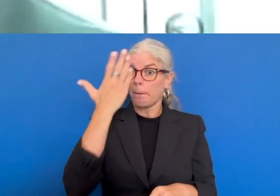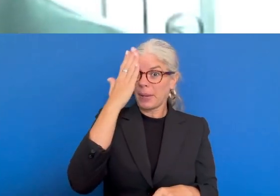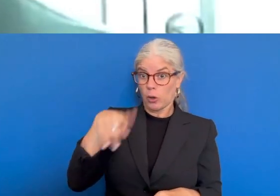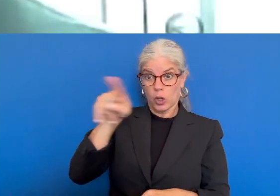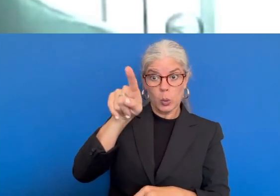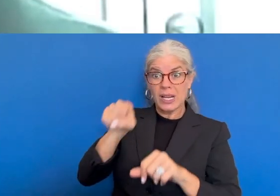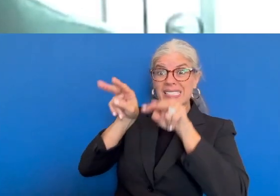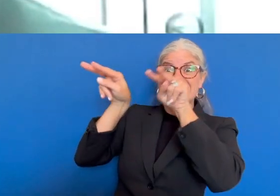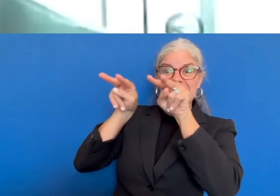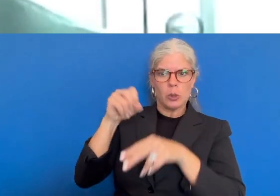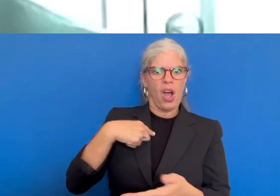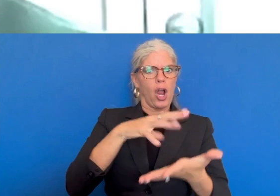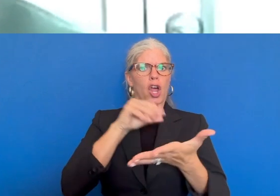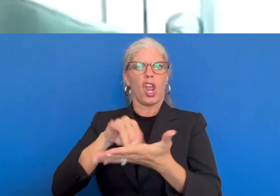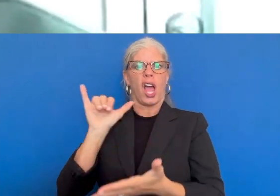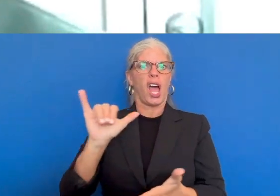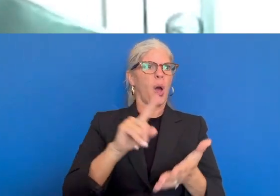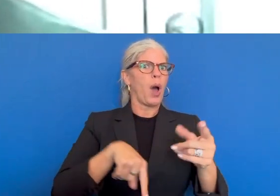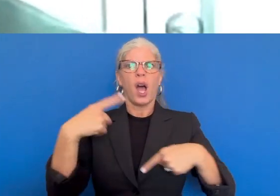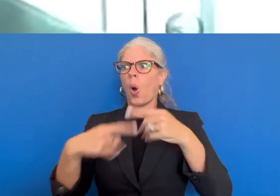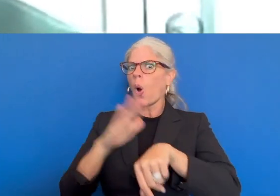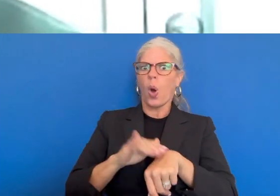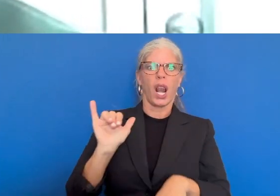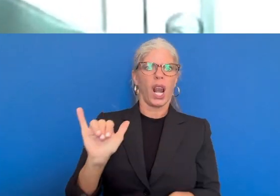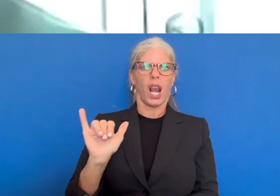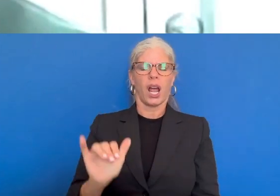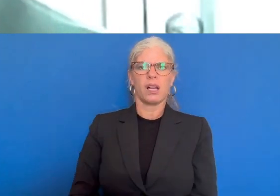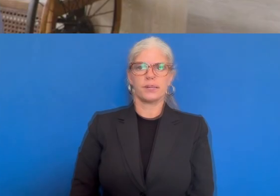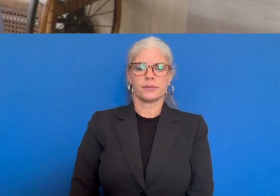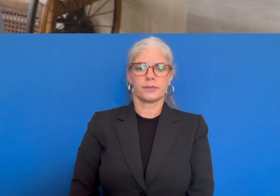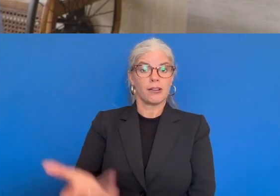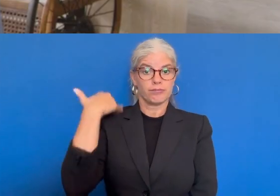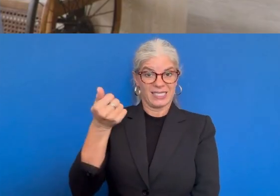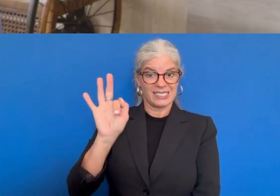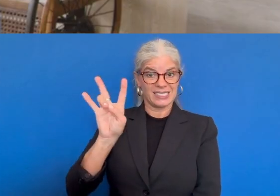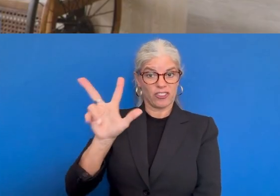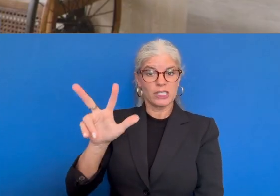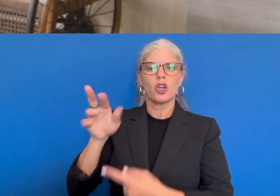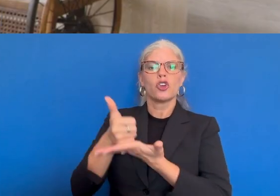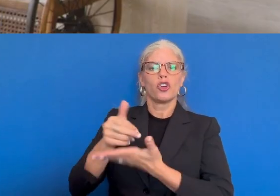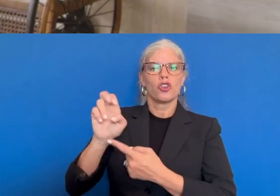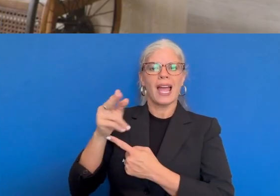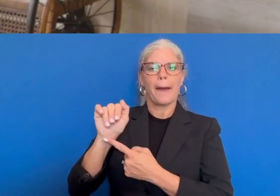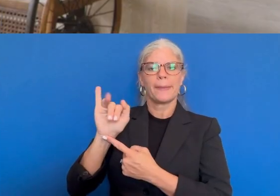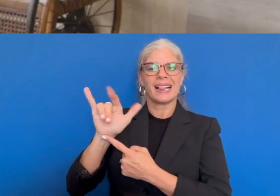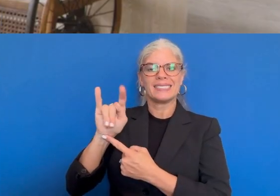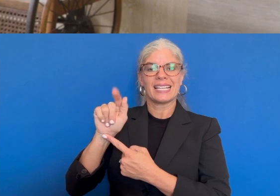So I was learning, what the heck's going on there? In 1973, the Rehabilitation Act was passed,